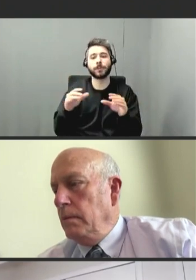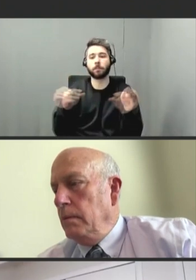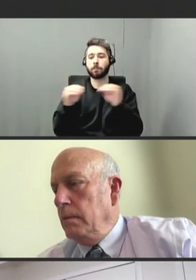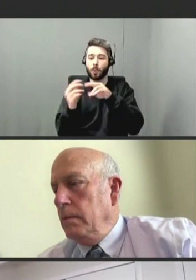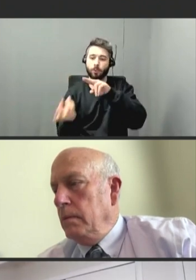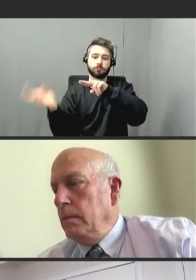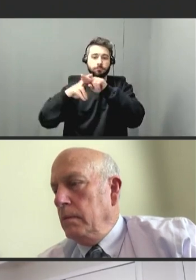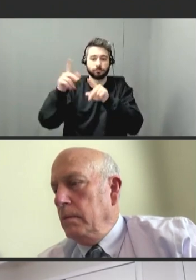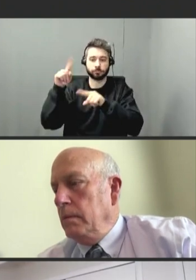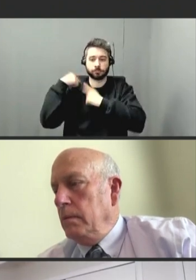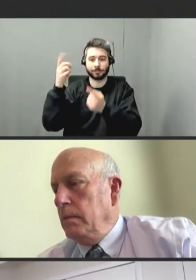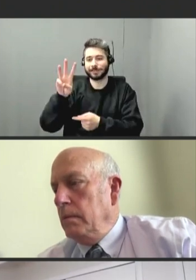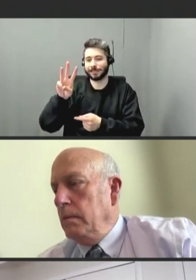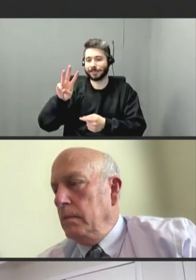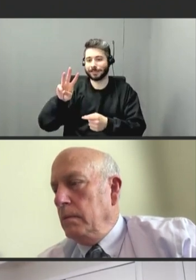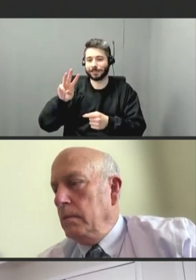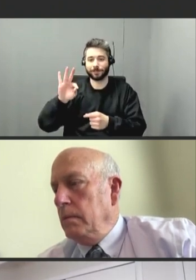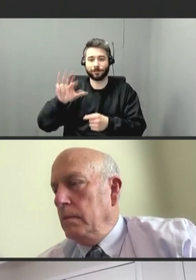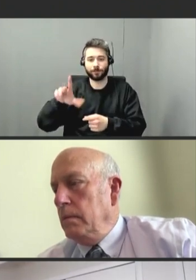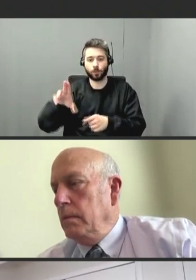six influenza seasons that we've recorded.